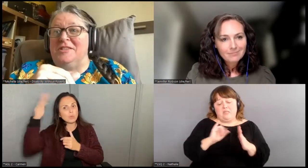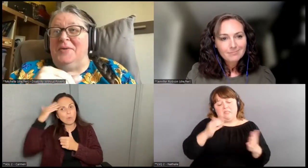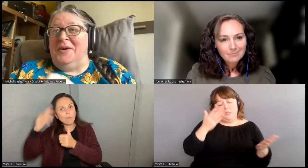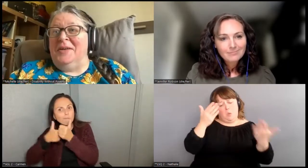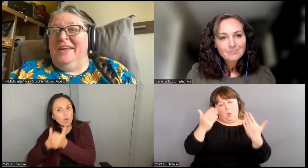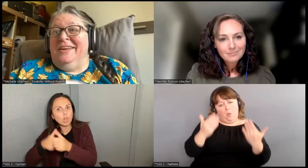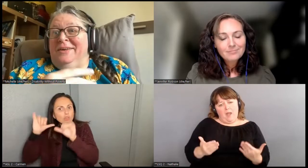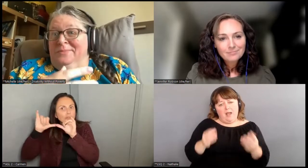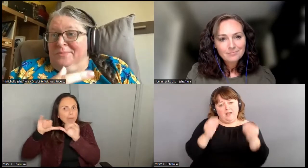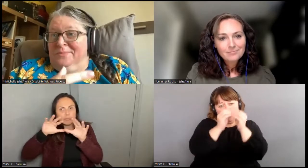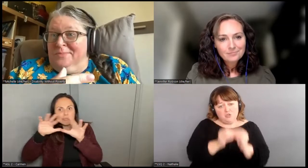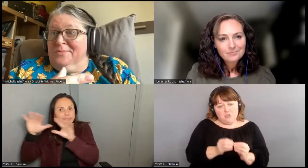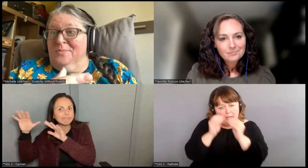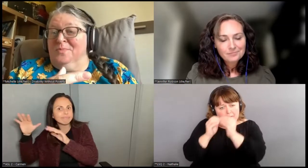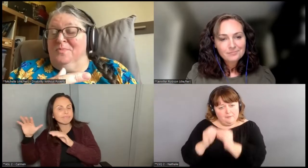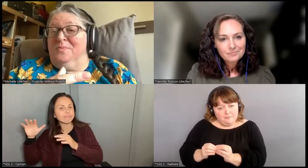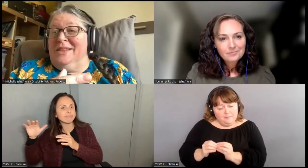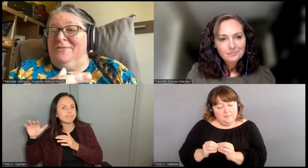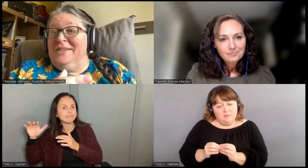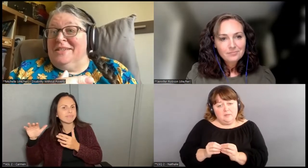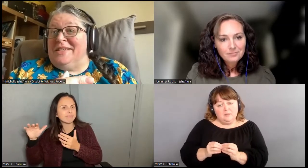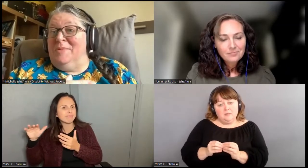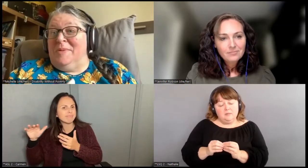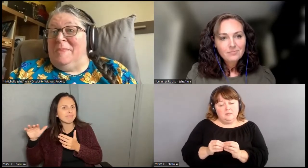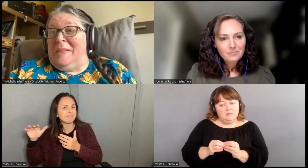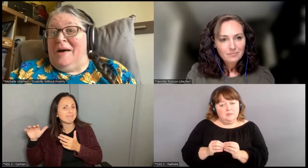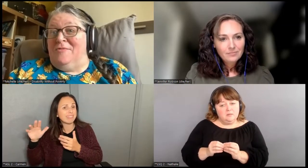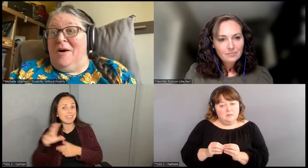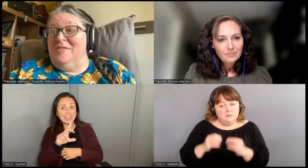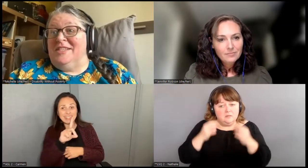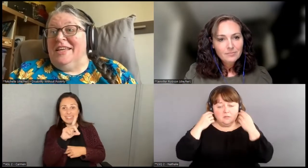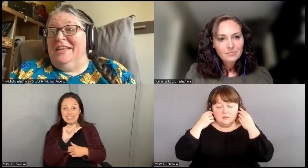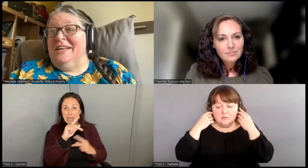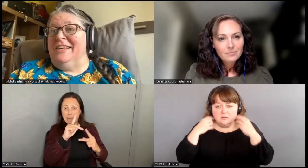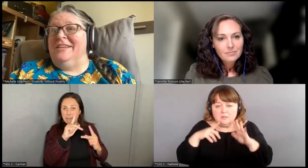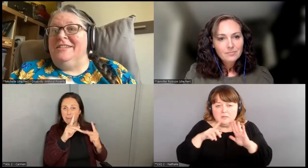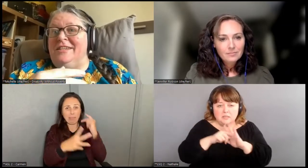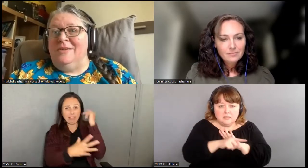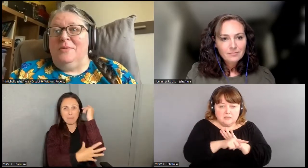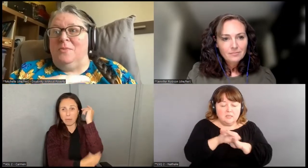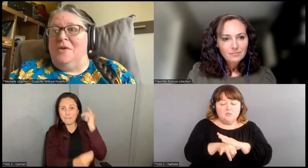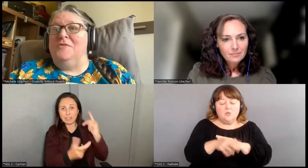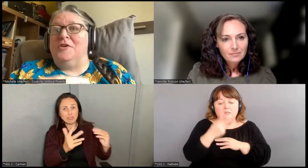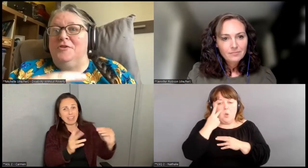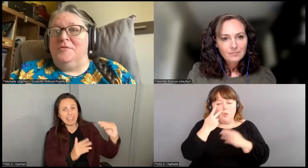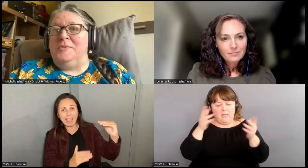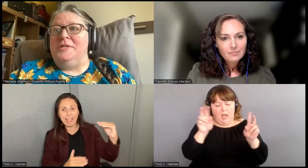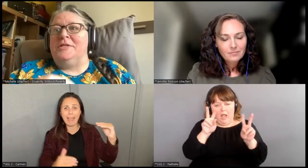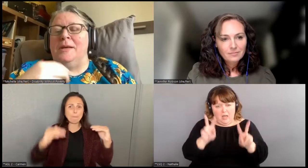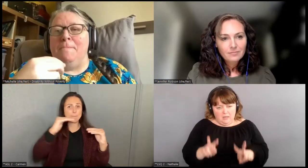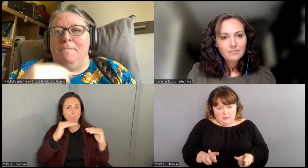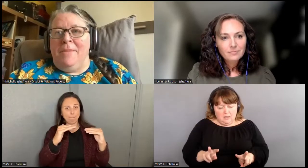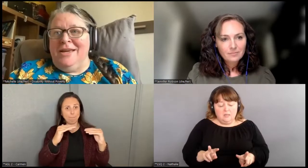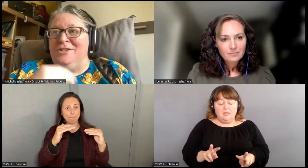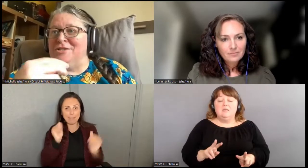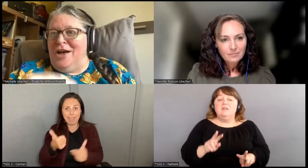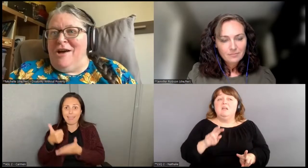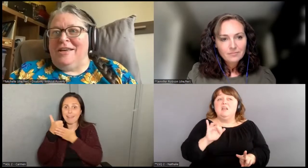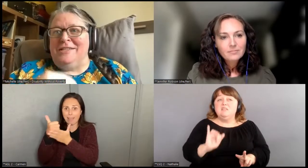SO ON. LIFTING DISABLED PEOPLE OUT OF POVERTY CAN DEAL WITH ONE OF THE GOVERNMENT'S MAJOR